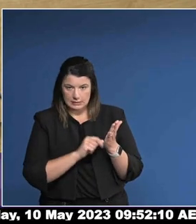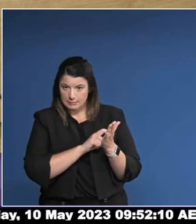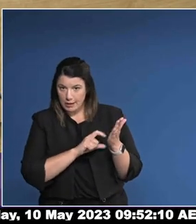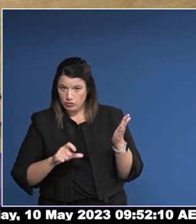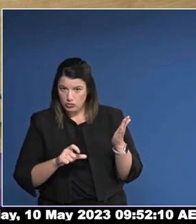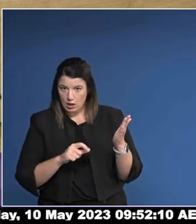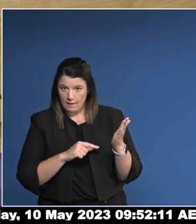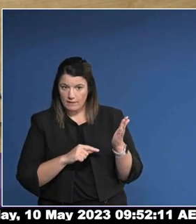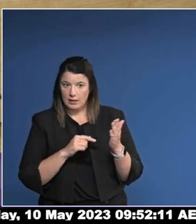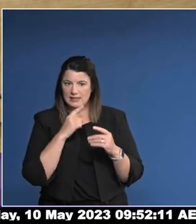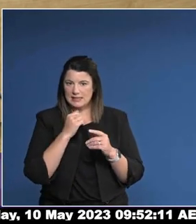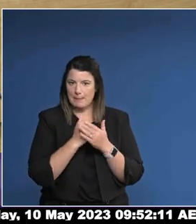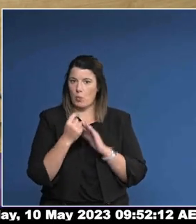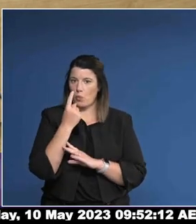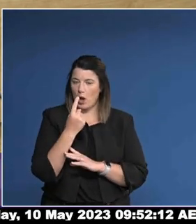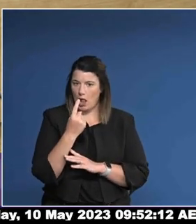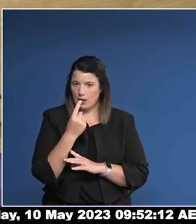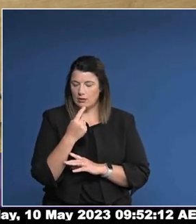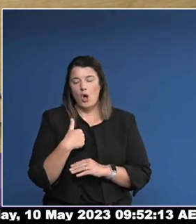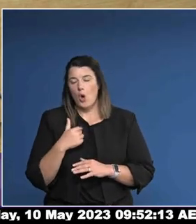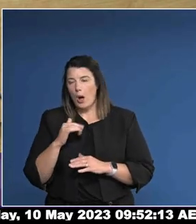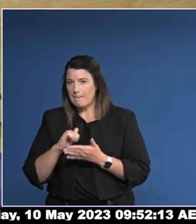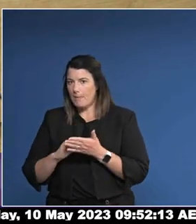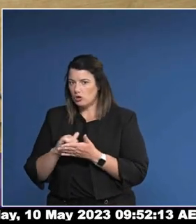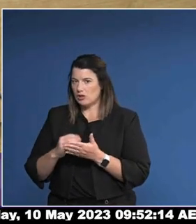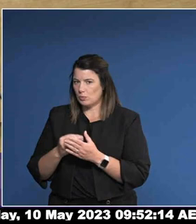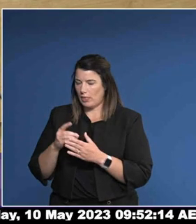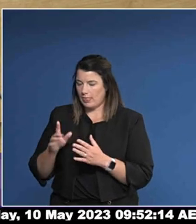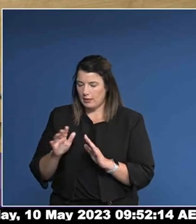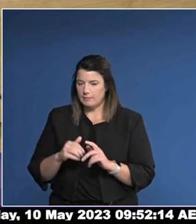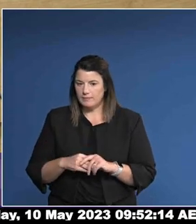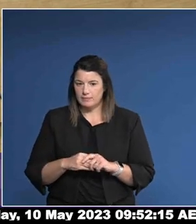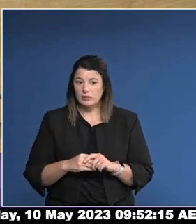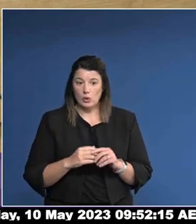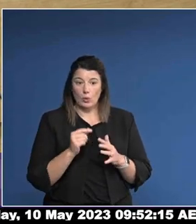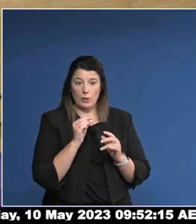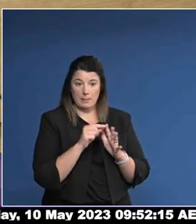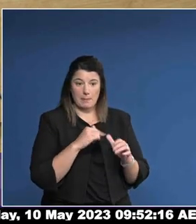1. DR CRAWFORD: Yes. Apologies for that. MS EASTMAN: So I've got to work with the page that we're on that starts with number 1.